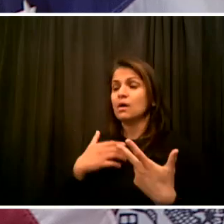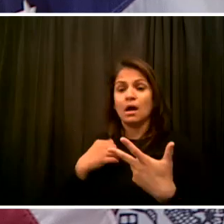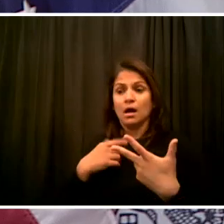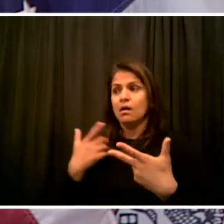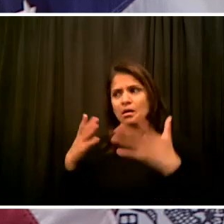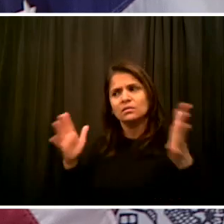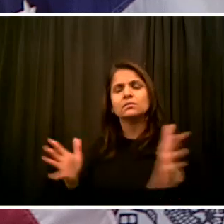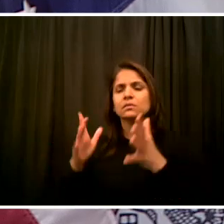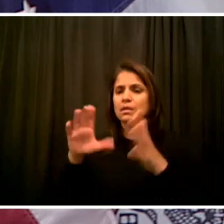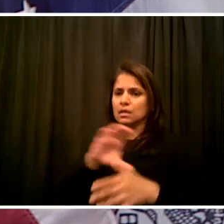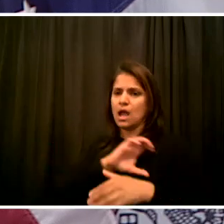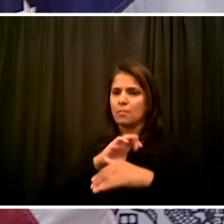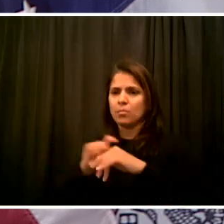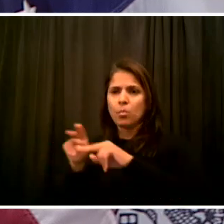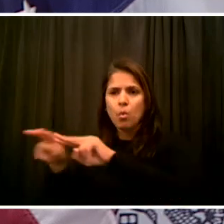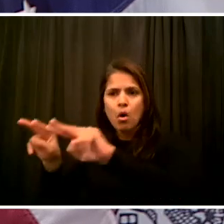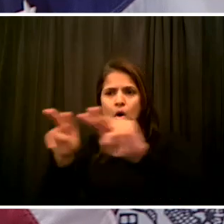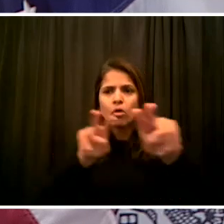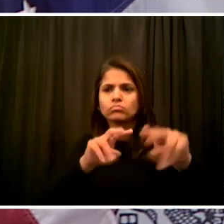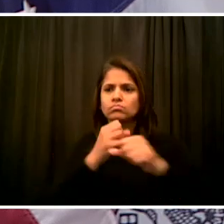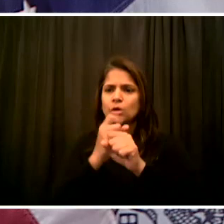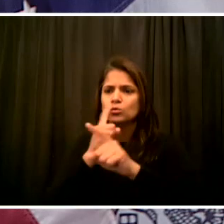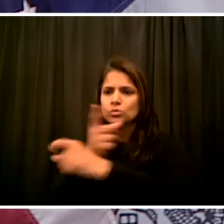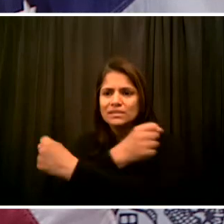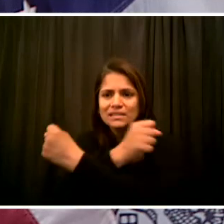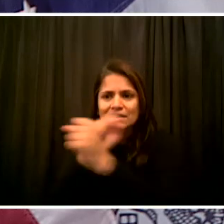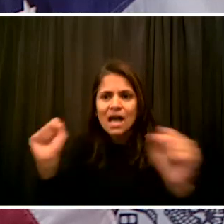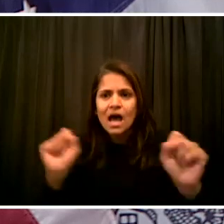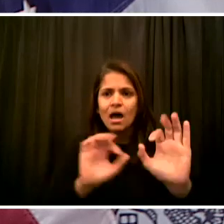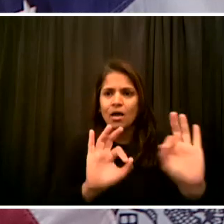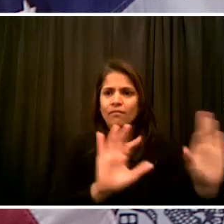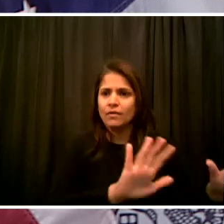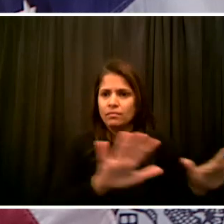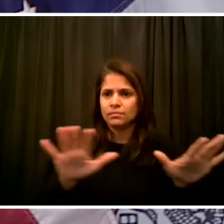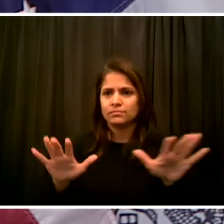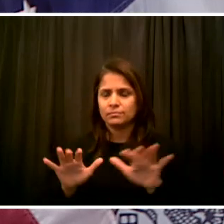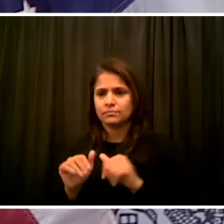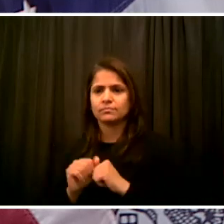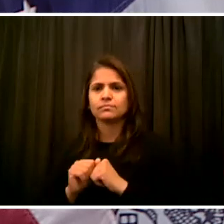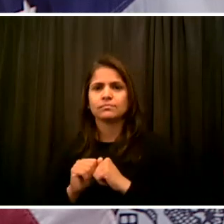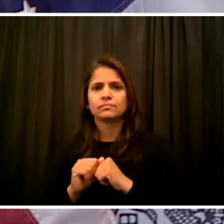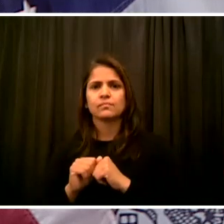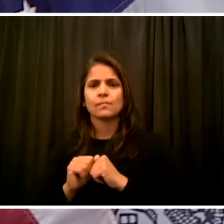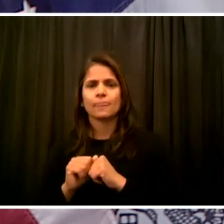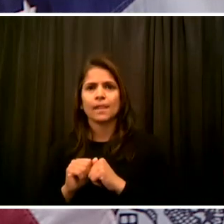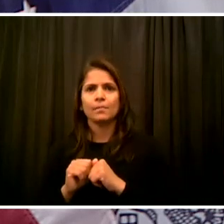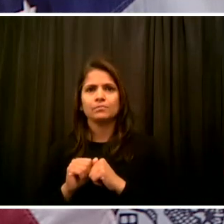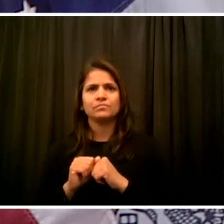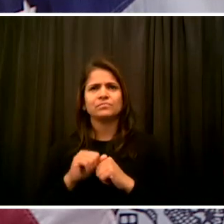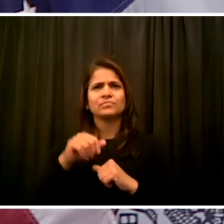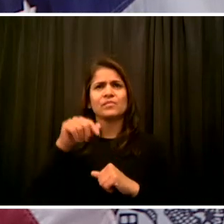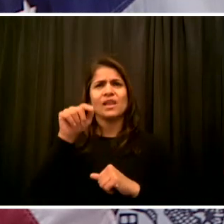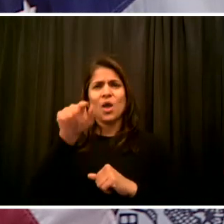SHELTER IN PLACE H ASBE ENRWOKIG,N A HUGE NUMBER OF LIVES ARE BEING